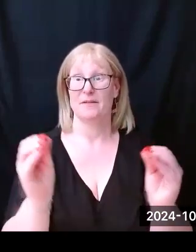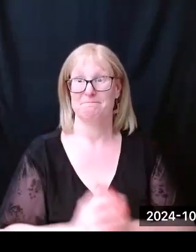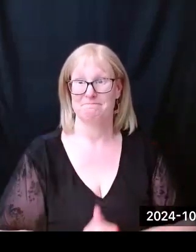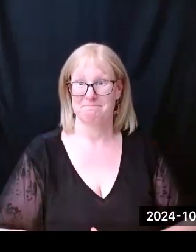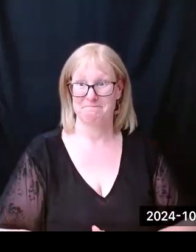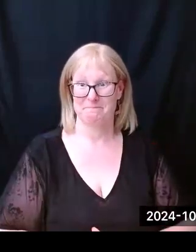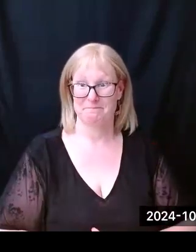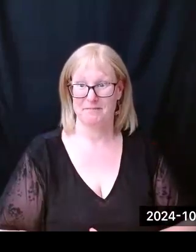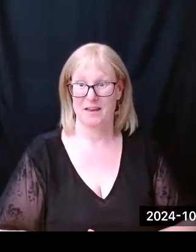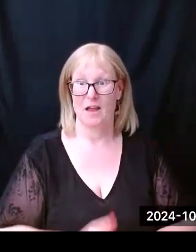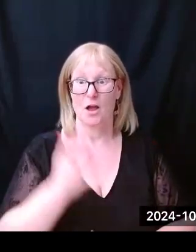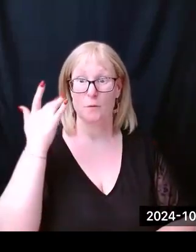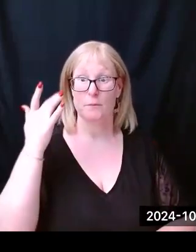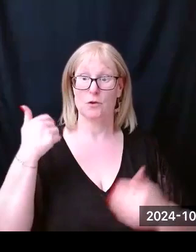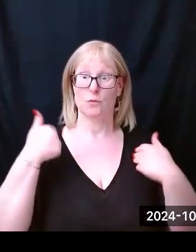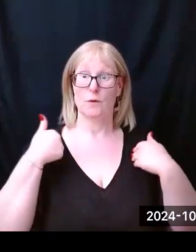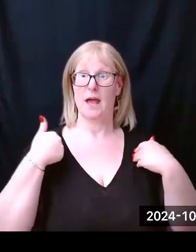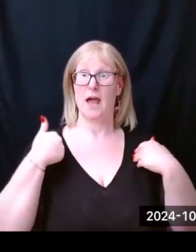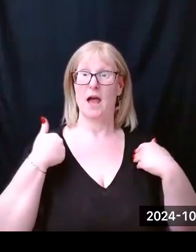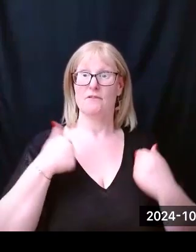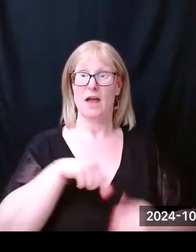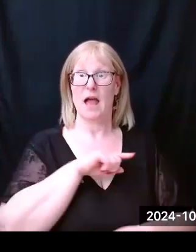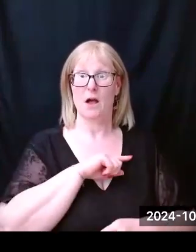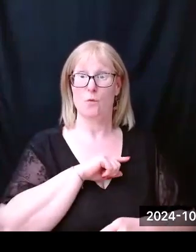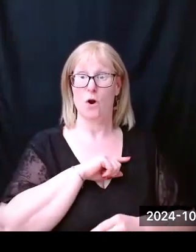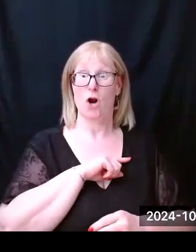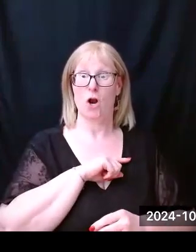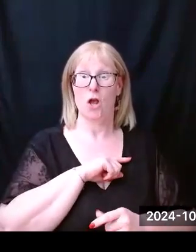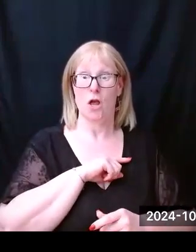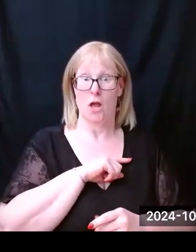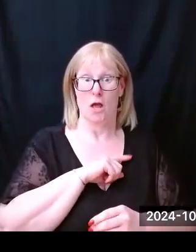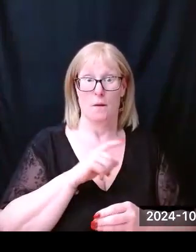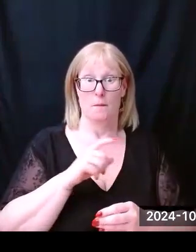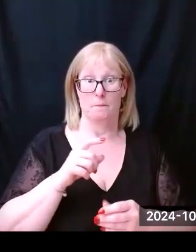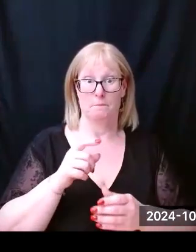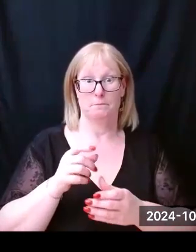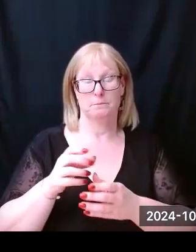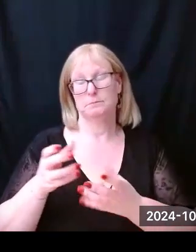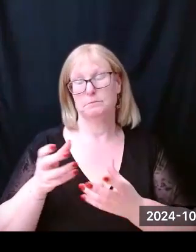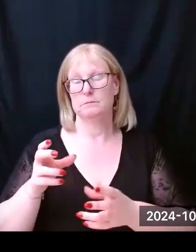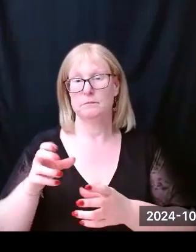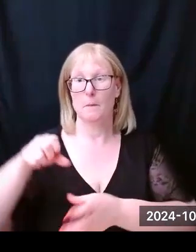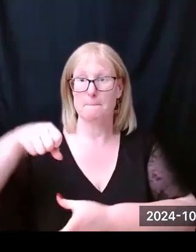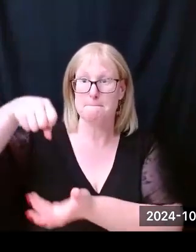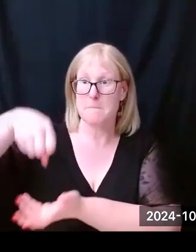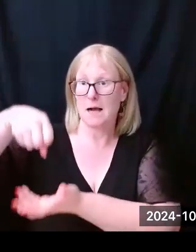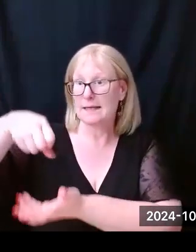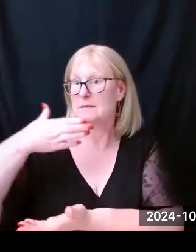we have our buckets better filled, and we're not running on empty, right? You've got your coffee or your matcha. Today's